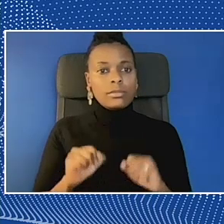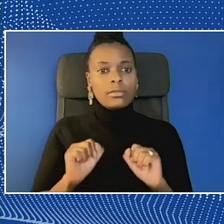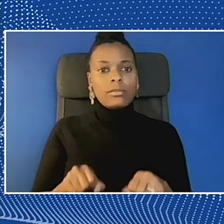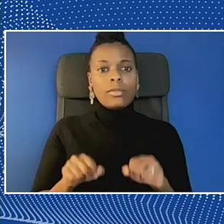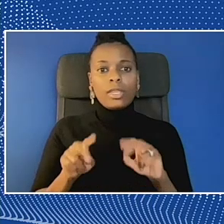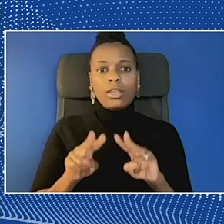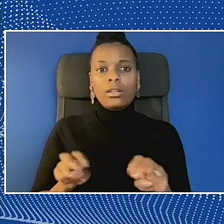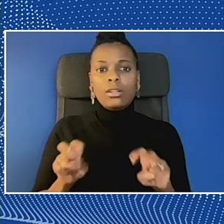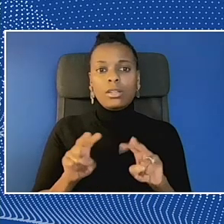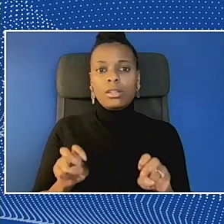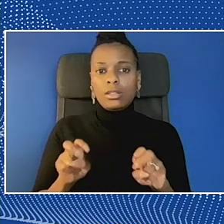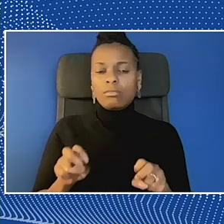back to you later today.